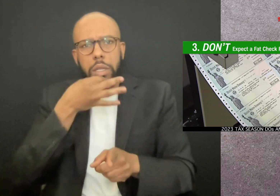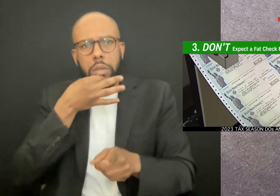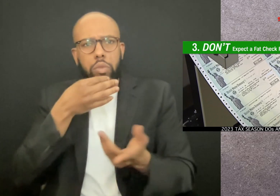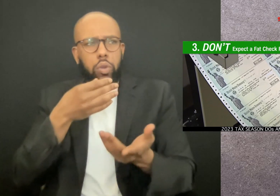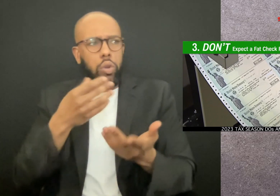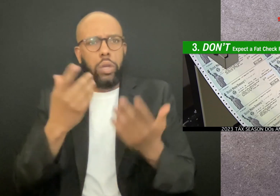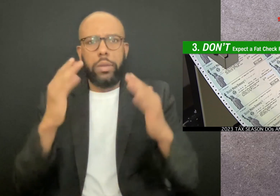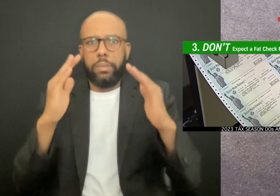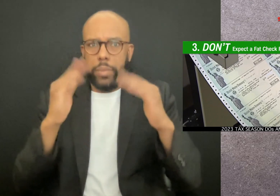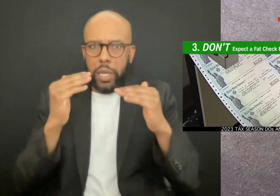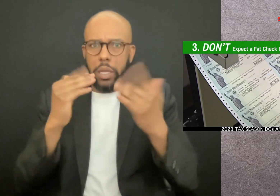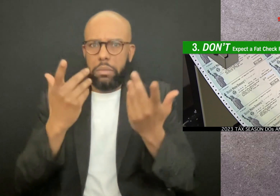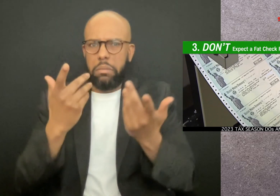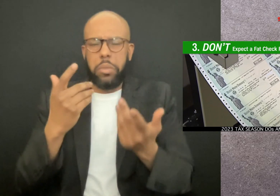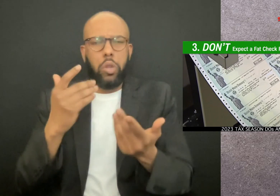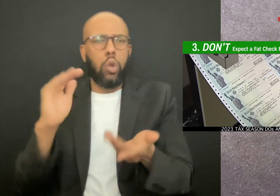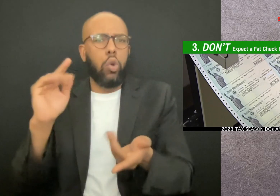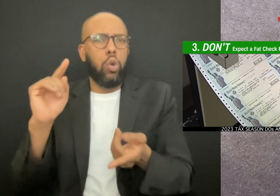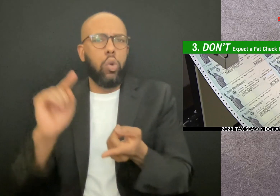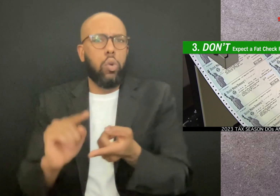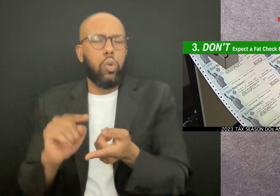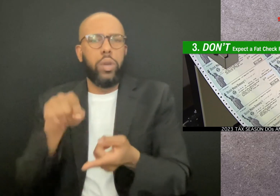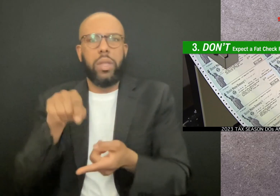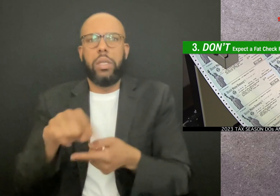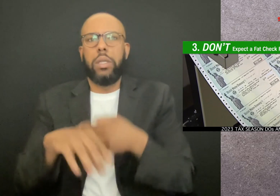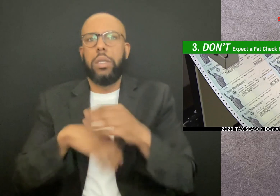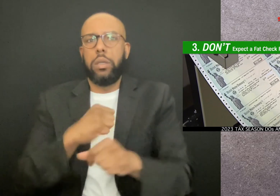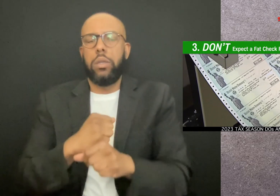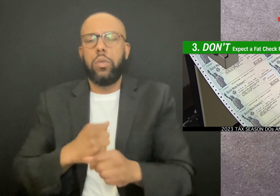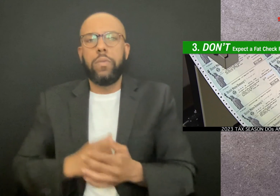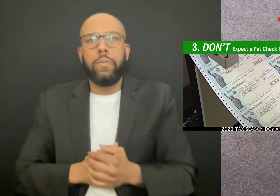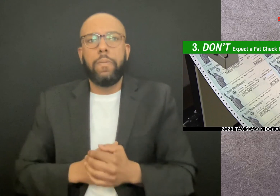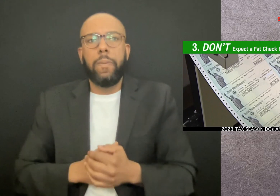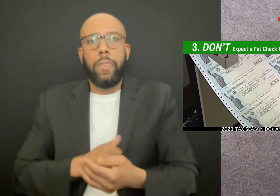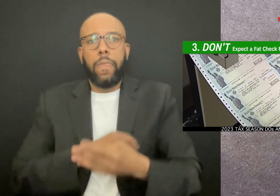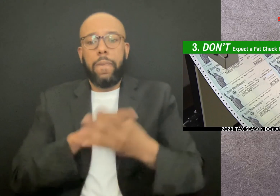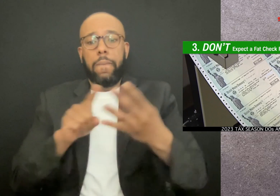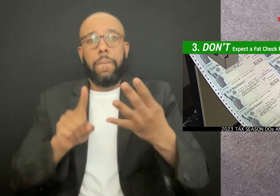experts say that's expected to be much lower this year